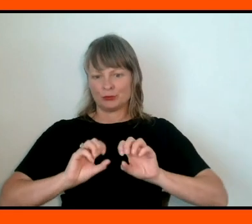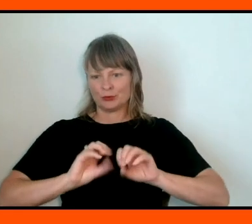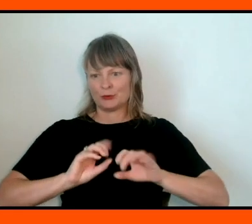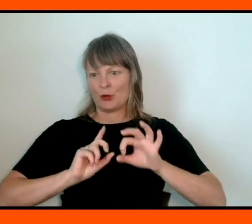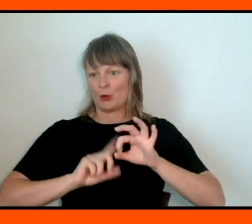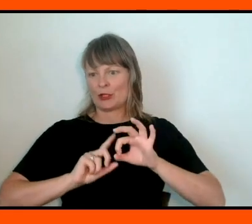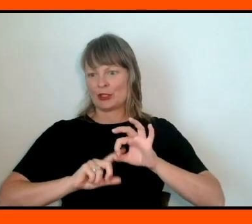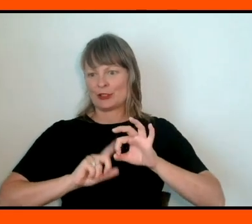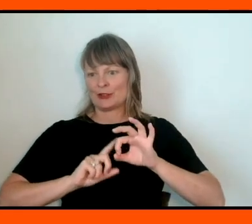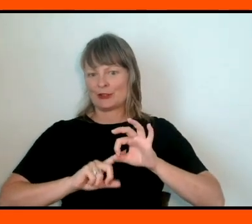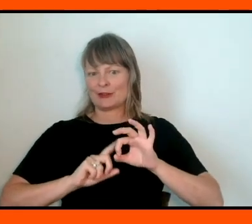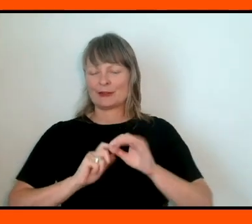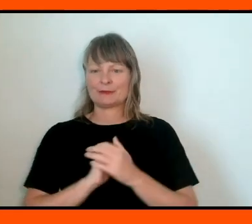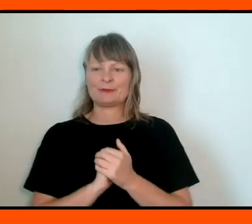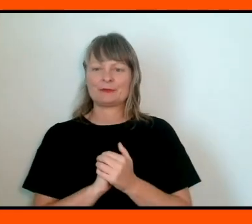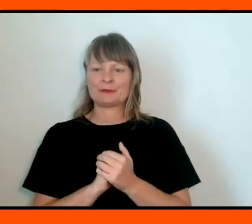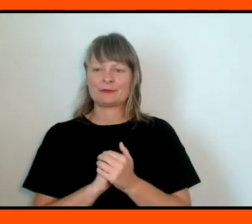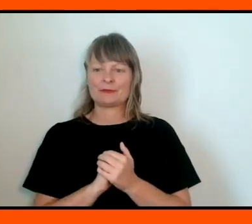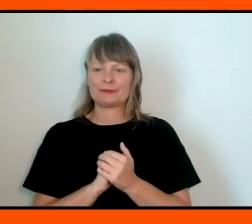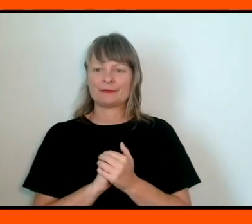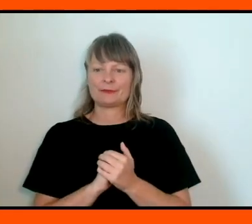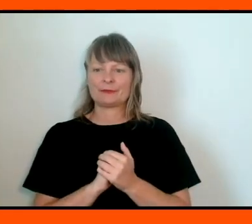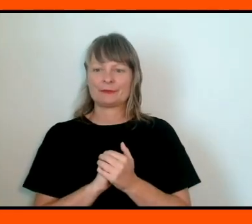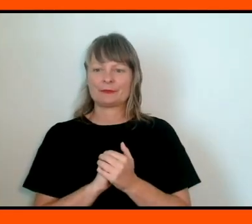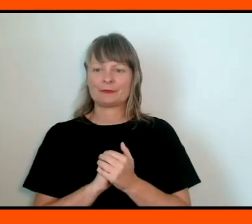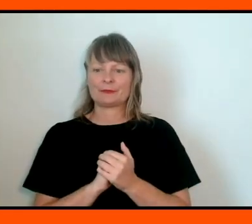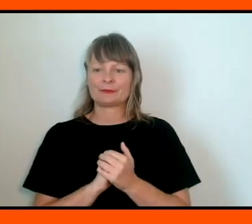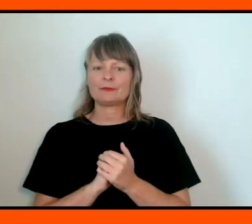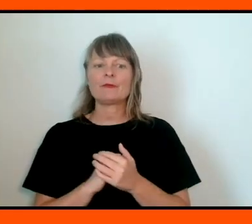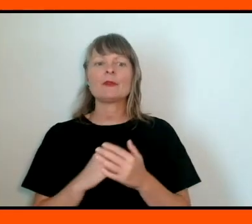in really good spirit. If we didn’t get to your question